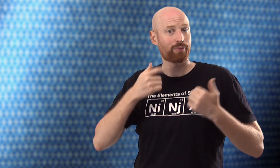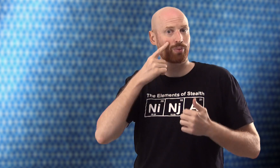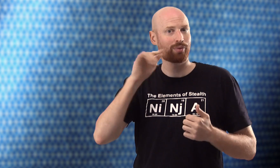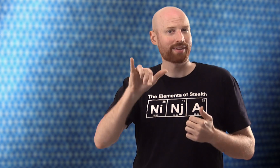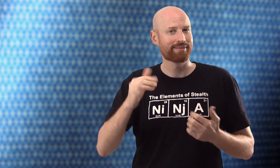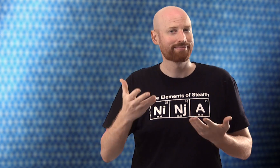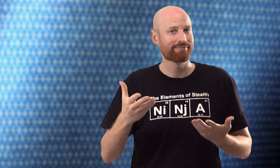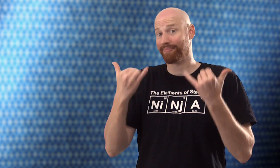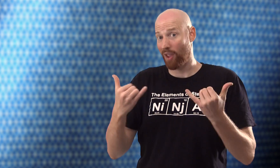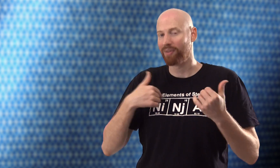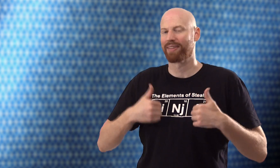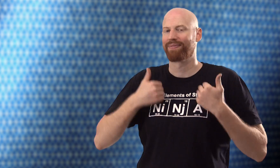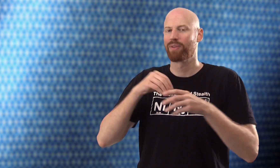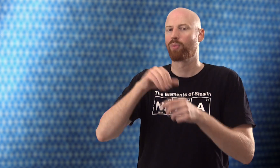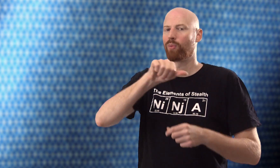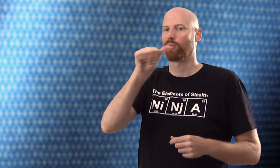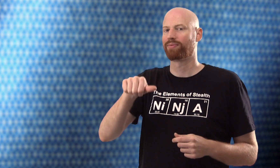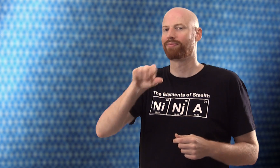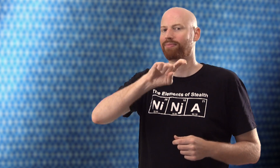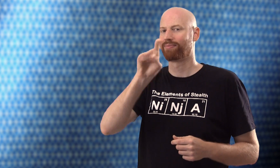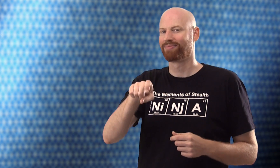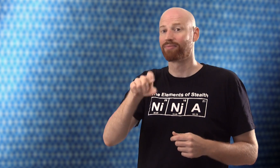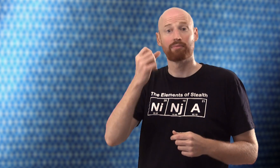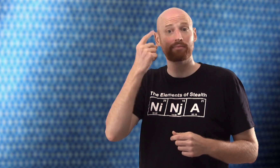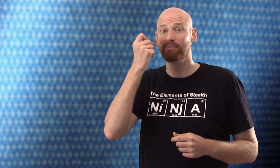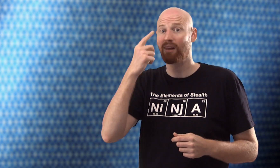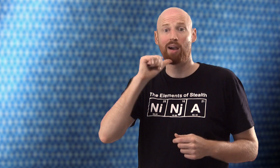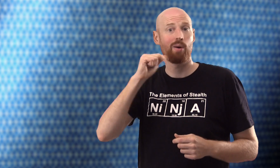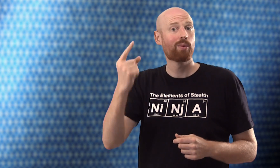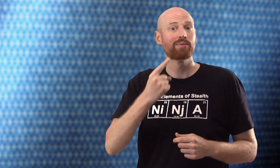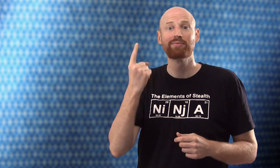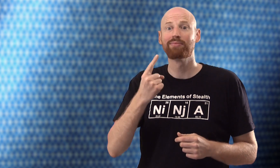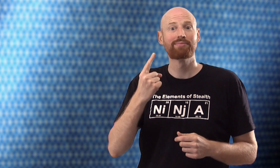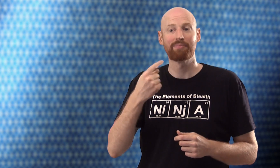look like? Now I live in Austin, TX, but I didn't always